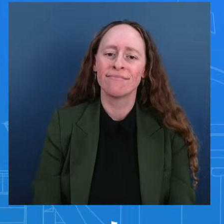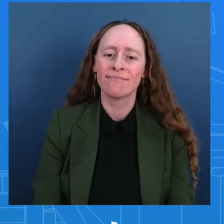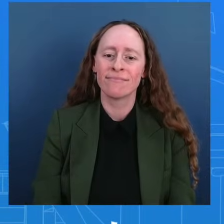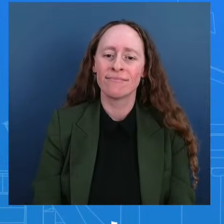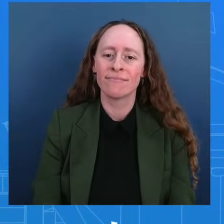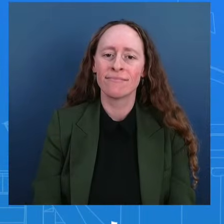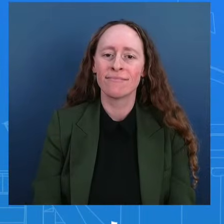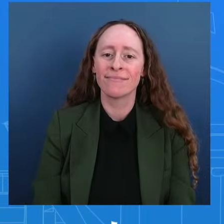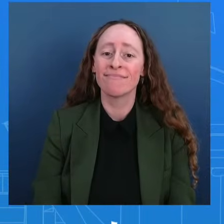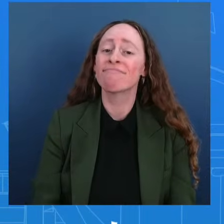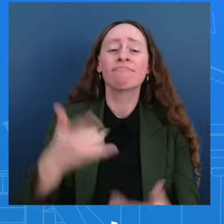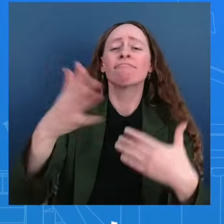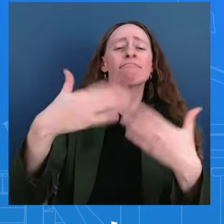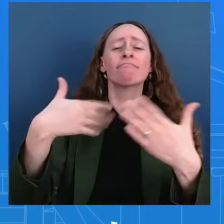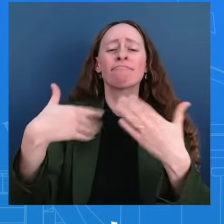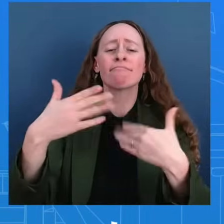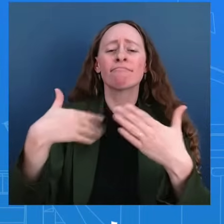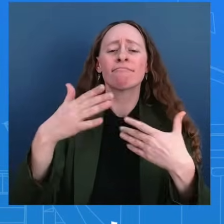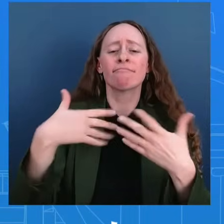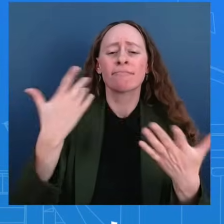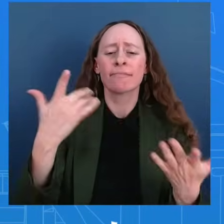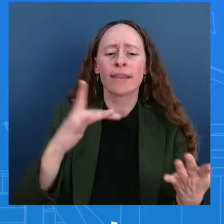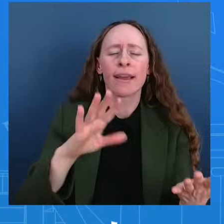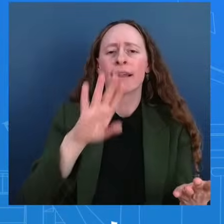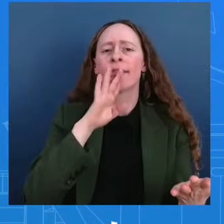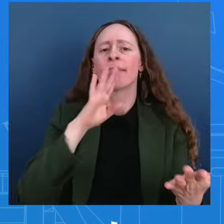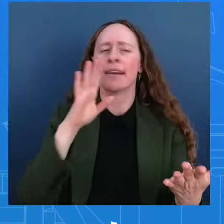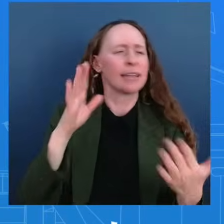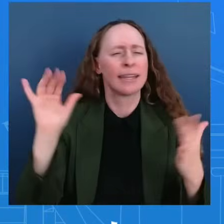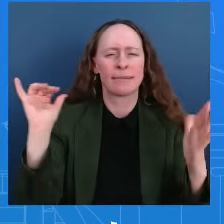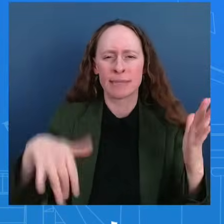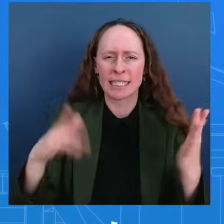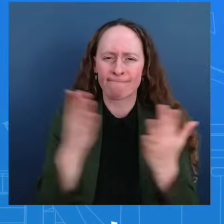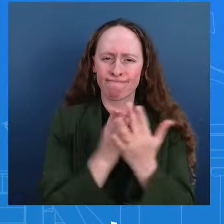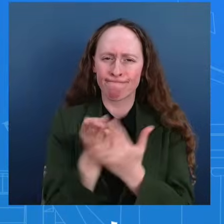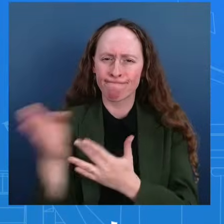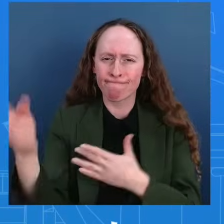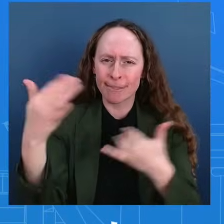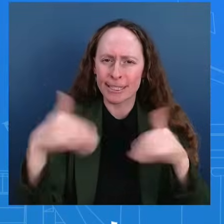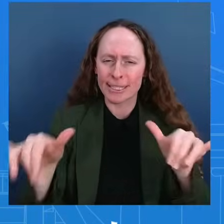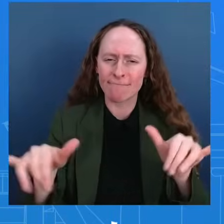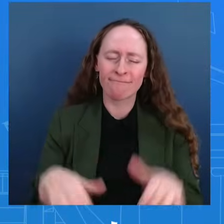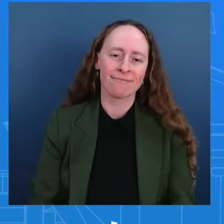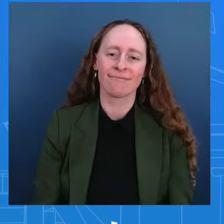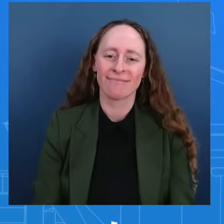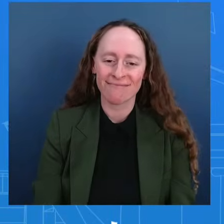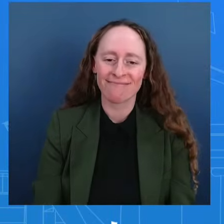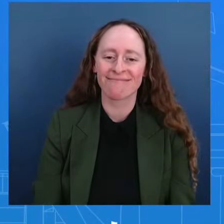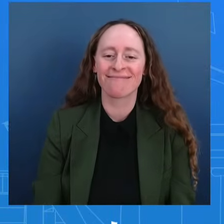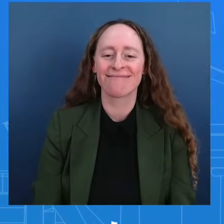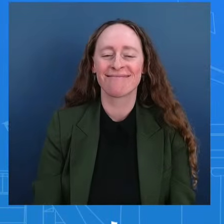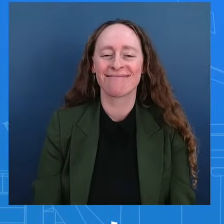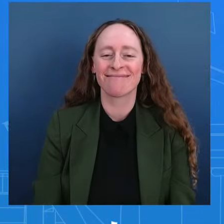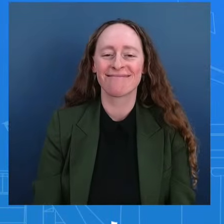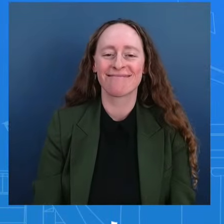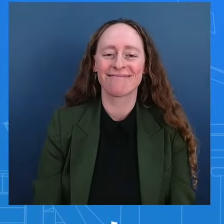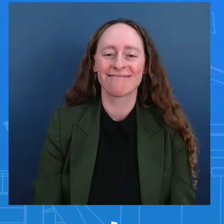she’s been able to get that done. Go ahead. The Press: Is -- you were talking about the -- just to go back to the Germany trip. Ms. Jean-Pierre: Yeah.